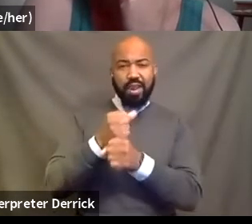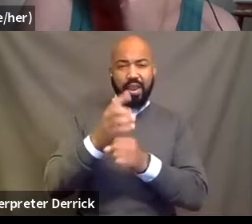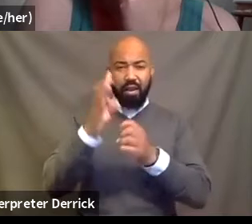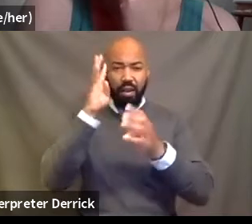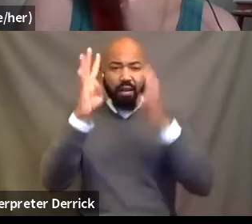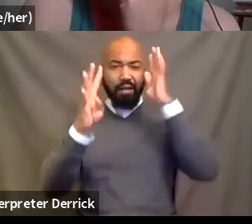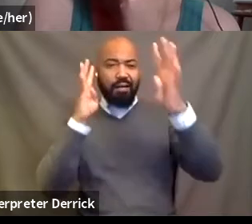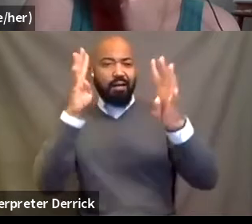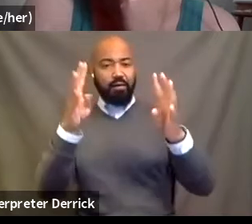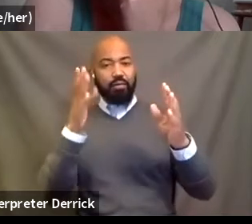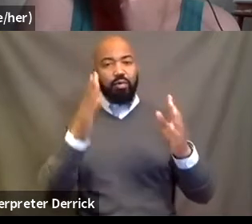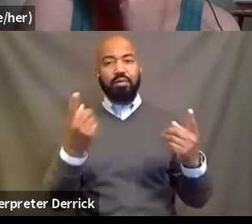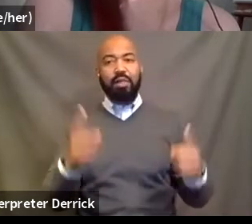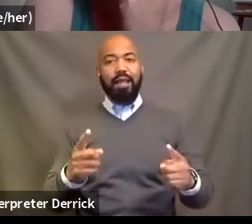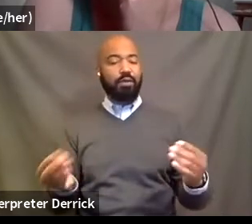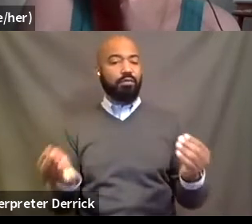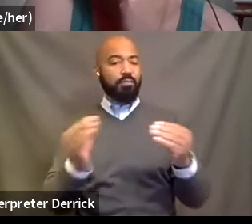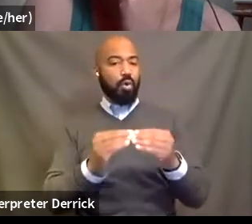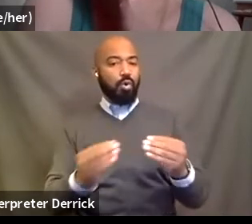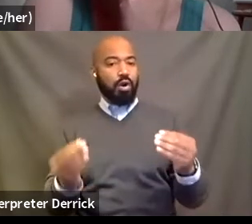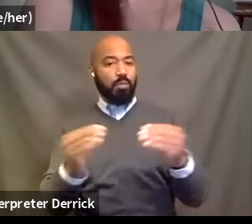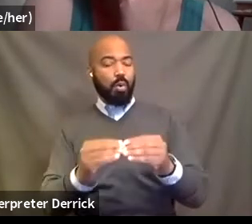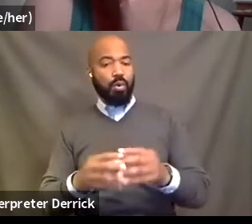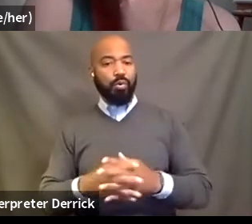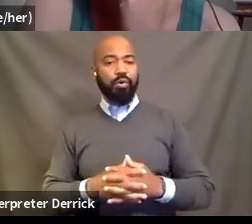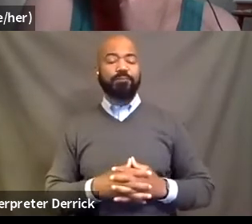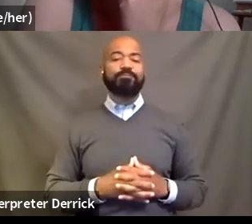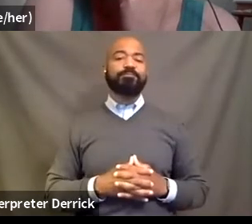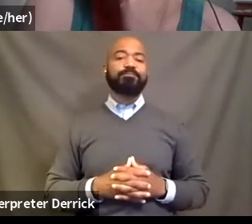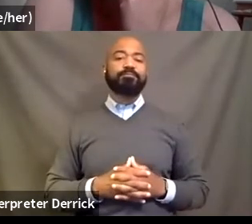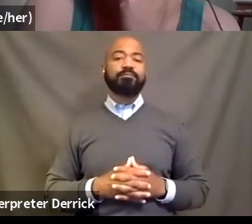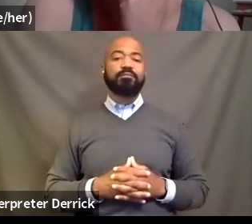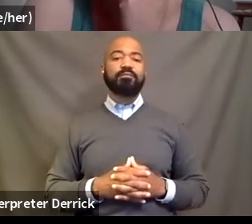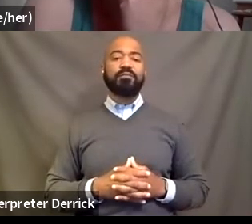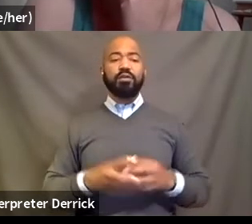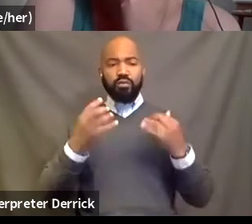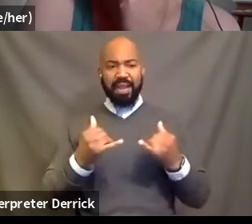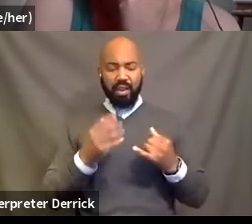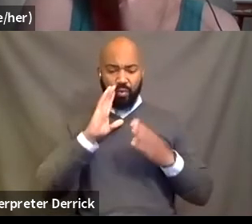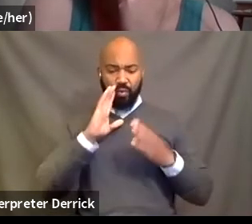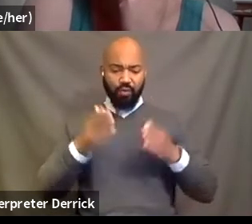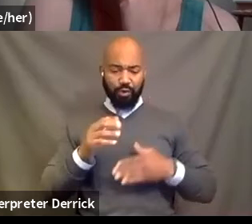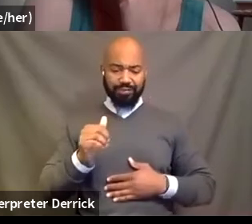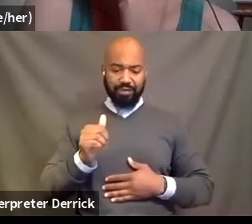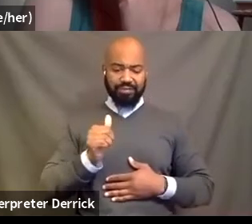Kirya Traber (she/her): Thank you for that. Kirya Traber (she/her): I want to take a minute to talk a little bit about intentional aesthetic choices or visual choices.